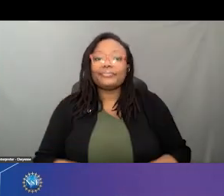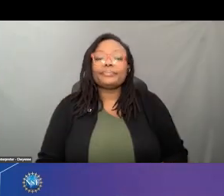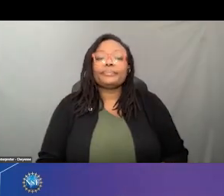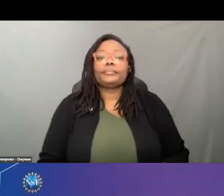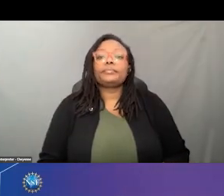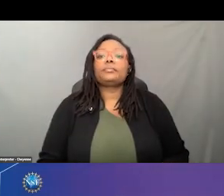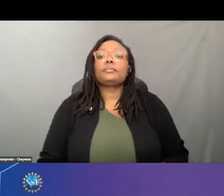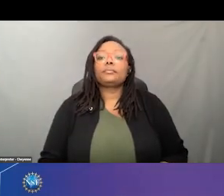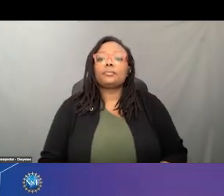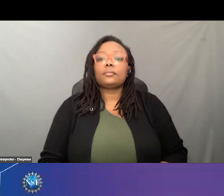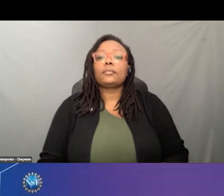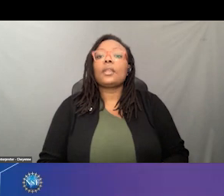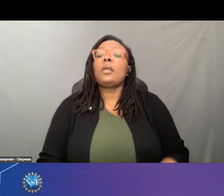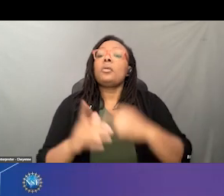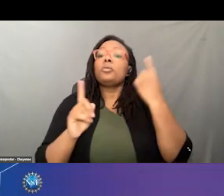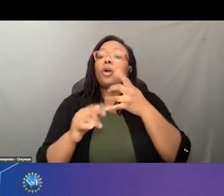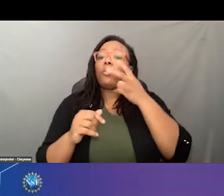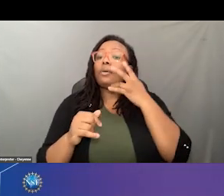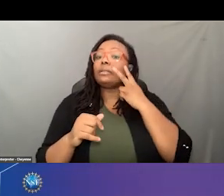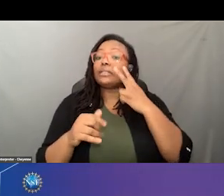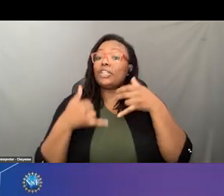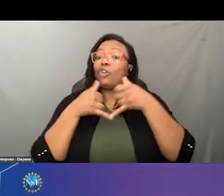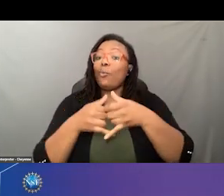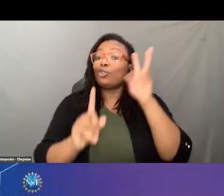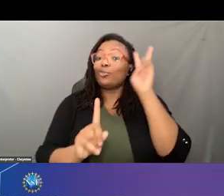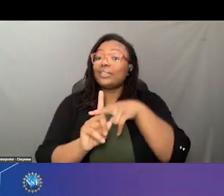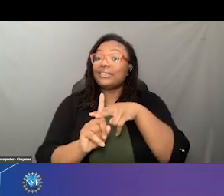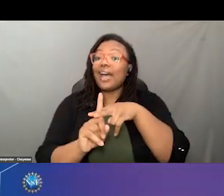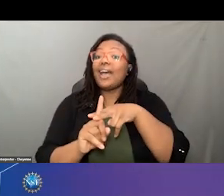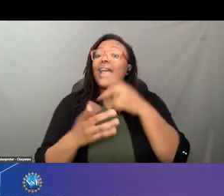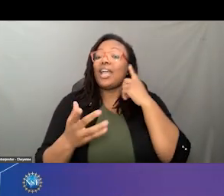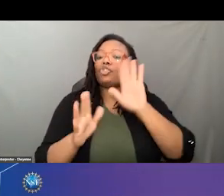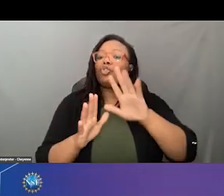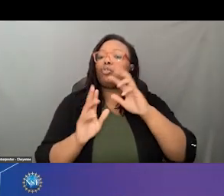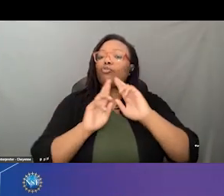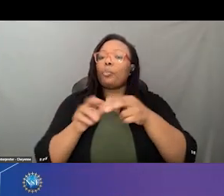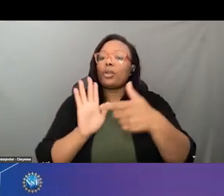You can always see your awards that you are assigned to and what those reporting requirements are.